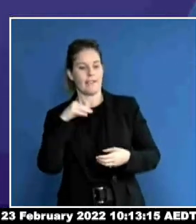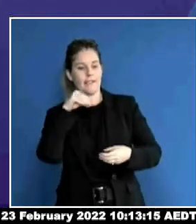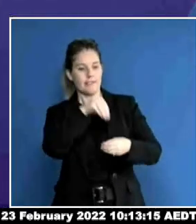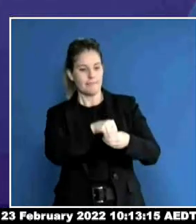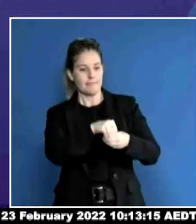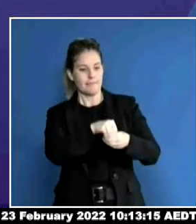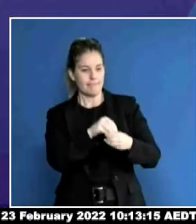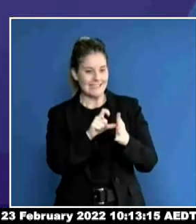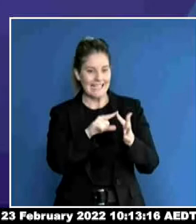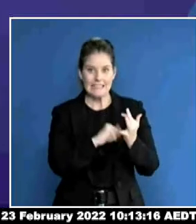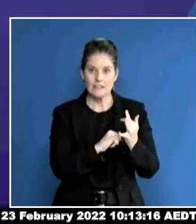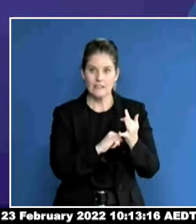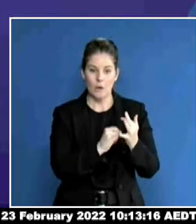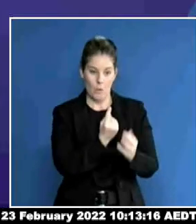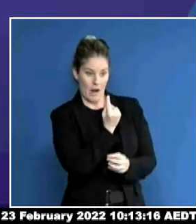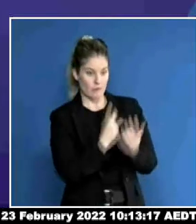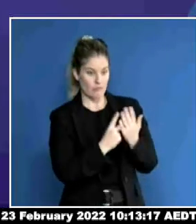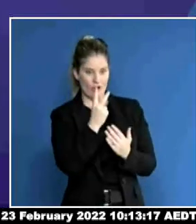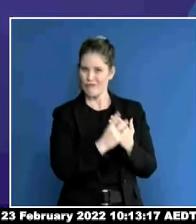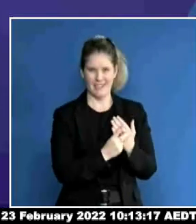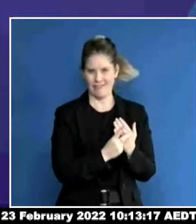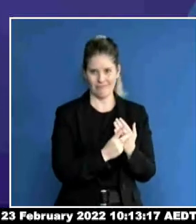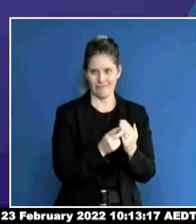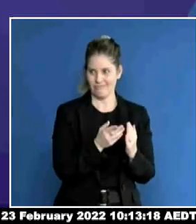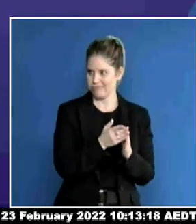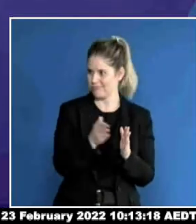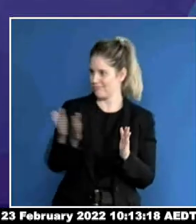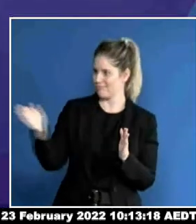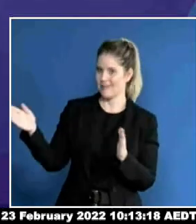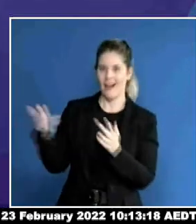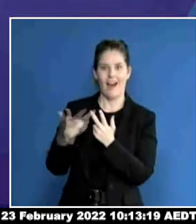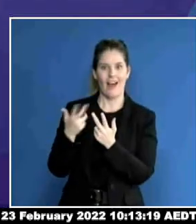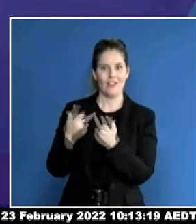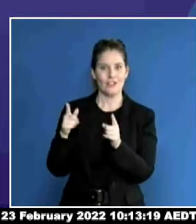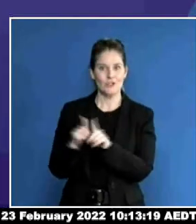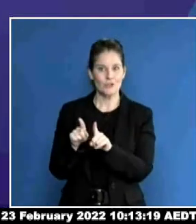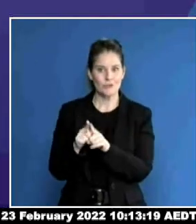These include the social security system, particularly the Disability Support Pension,